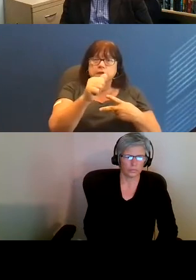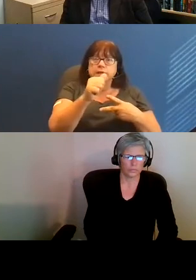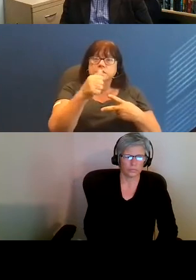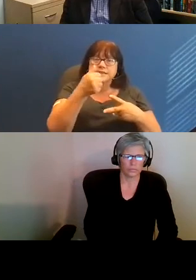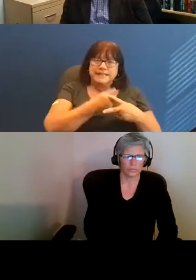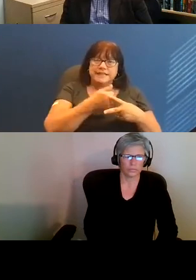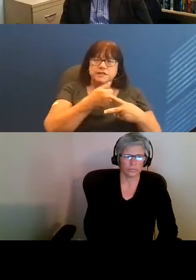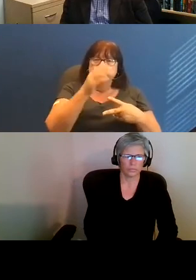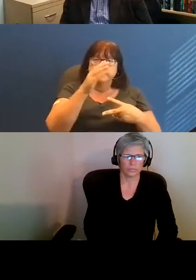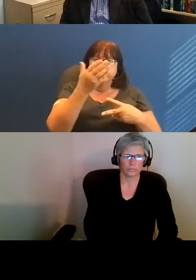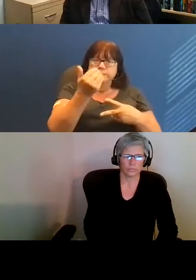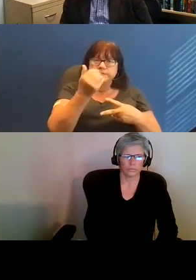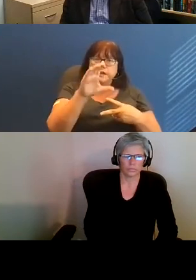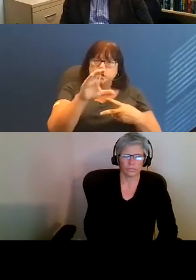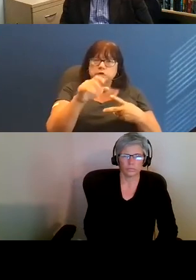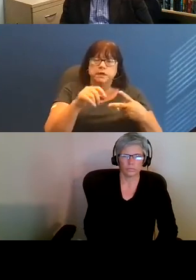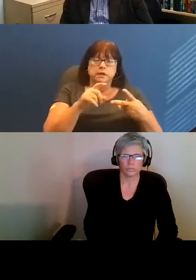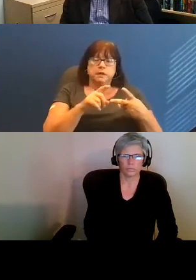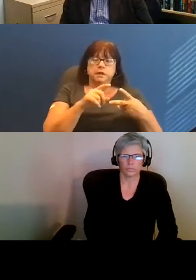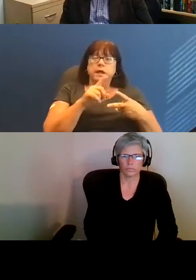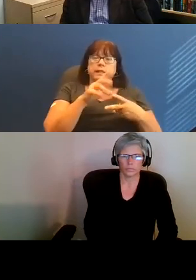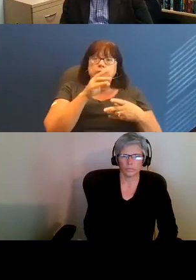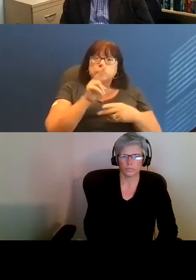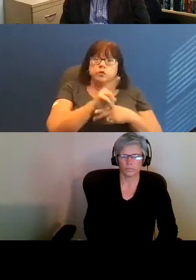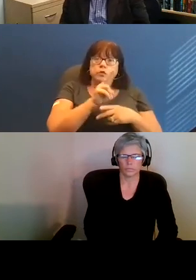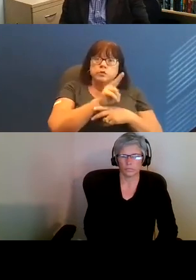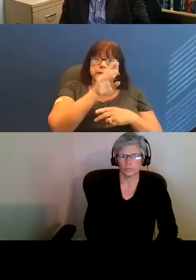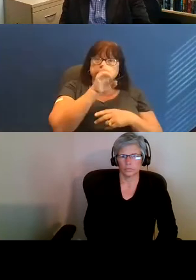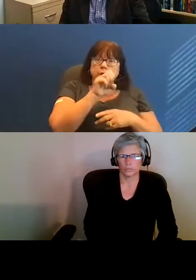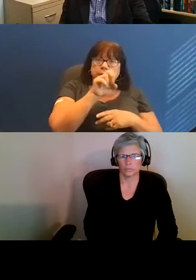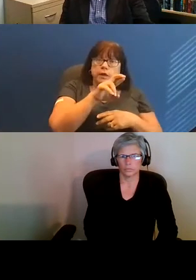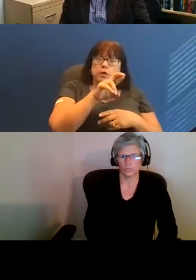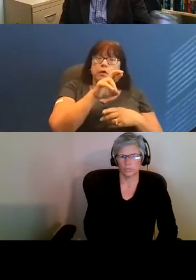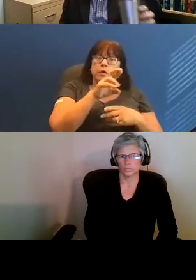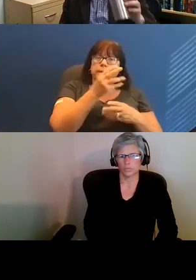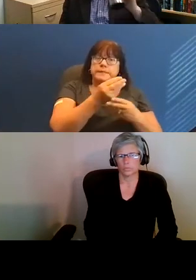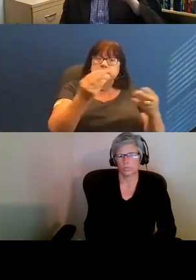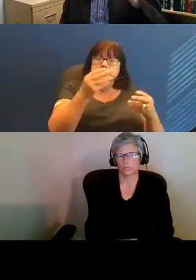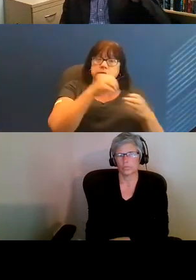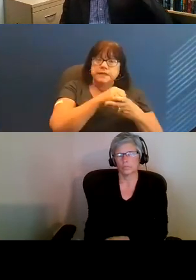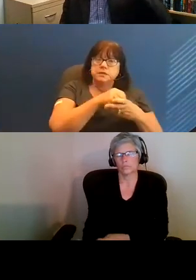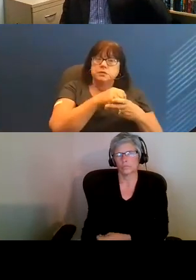these partially OER into one or more courses in fall 2021 and exploratory grants at $500 each,